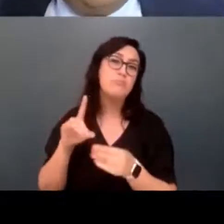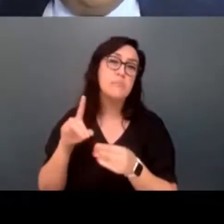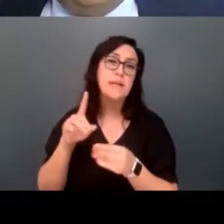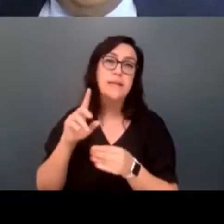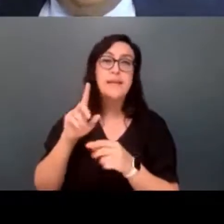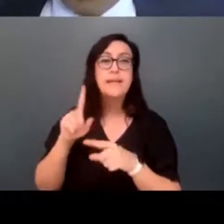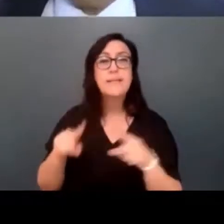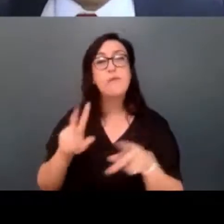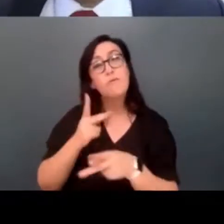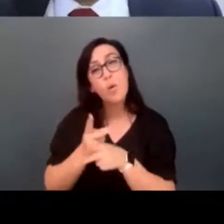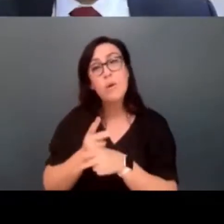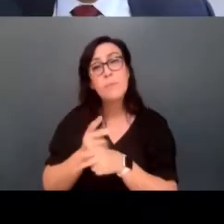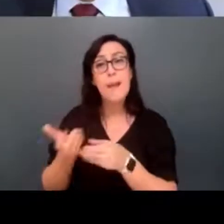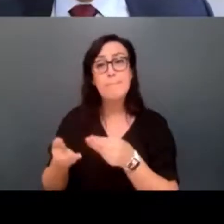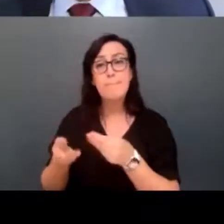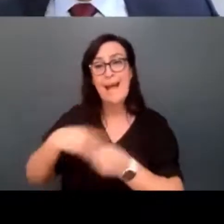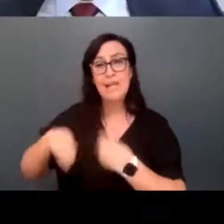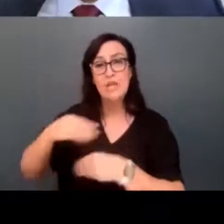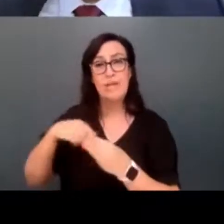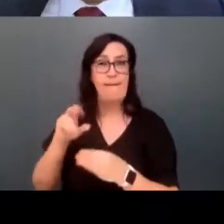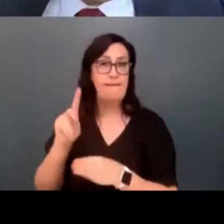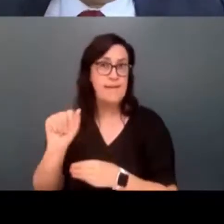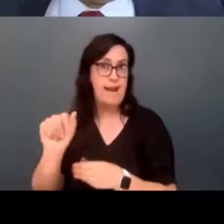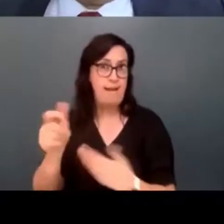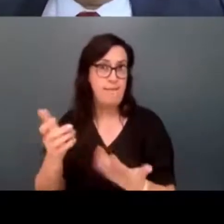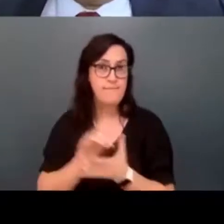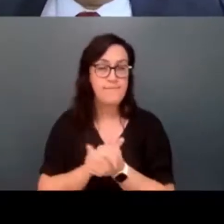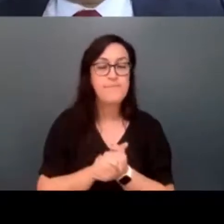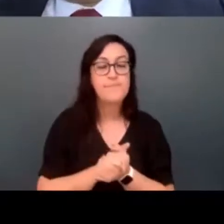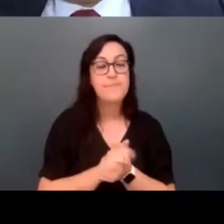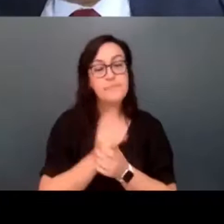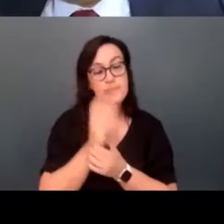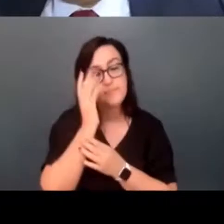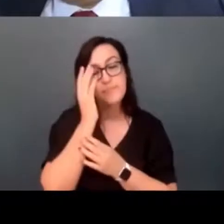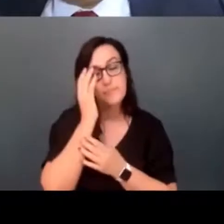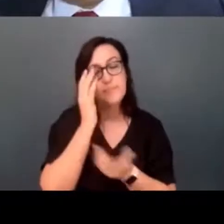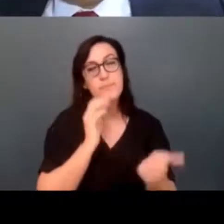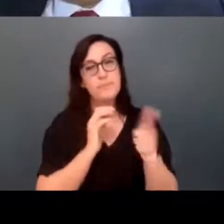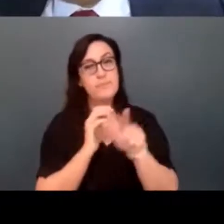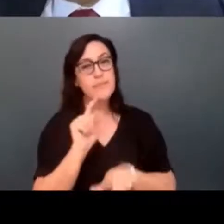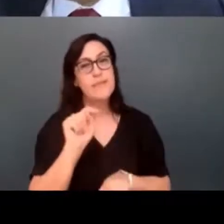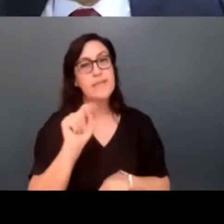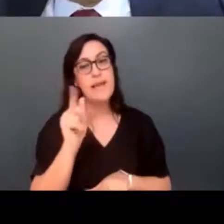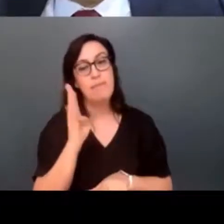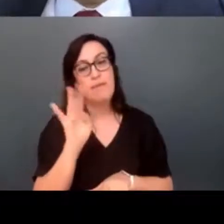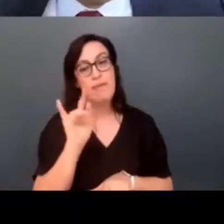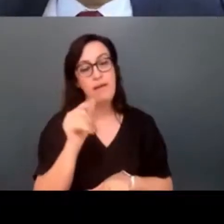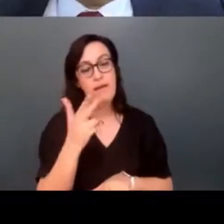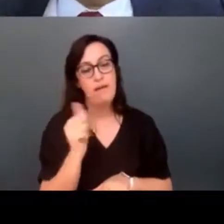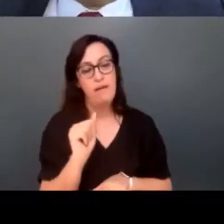Hello. Yeah, so I think one thing that is not necessarily intuitive to